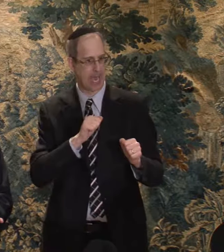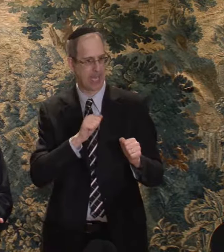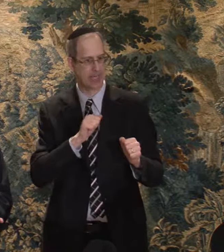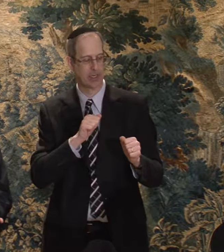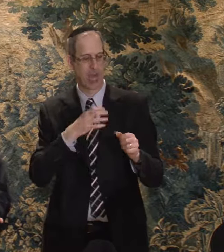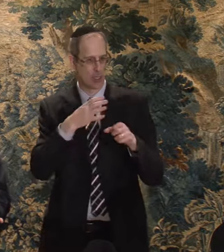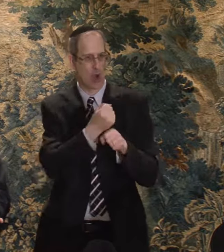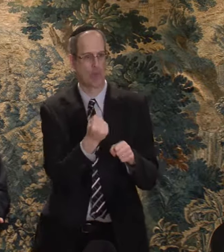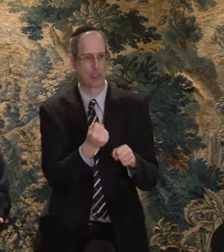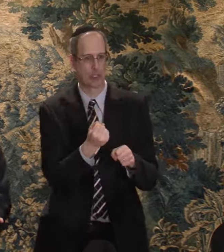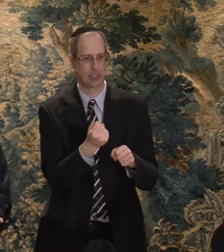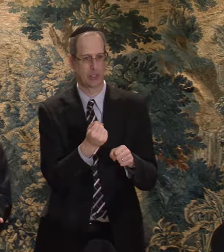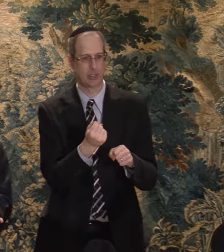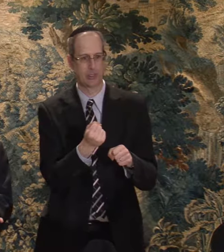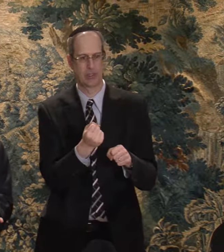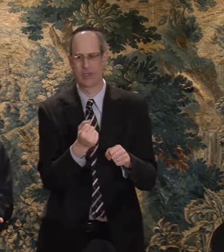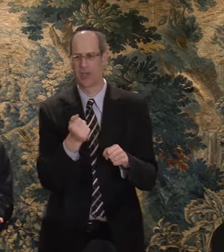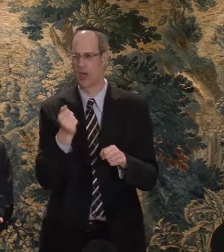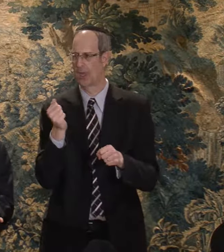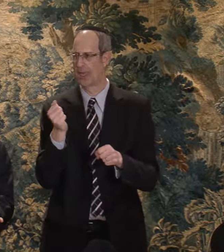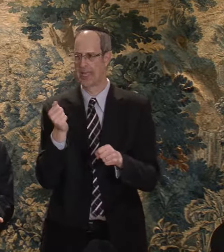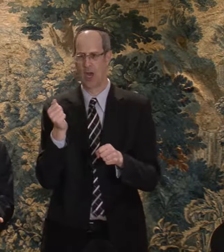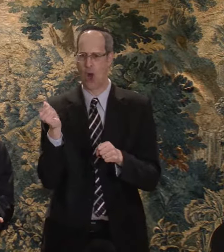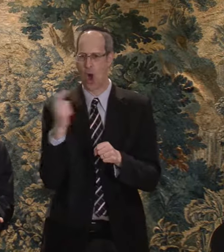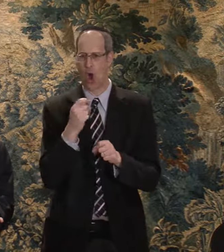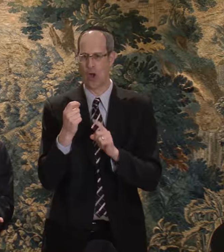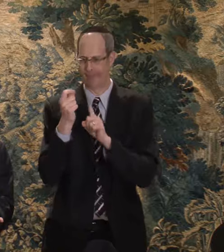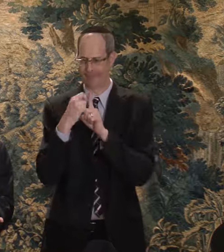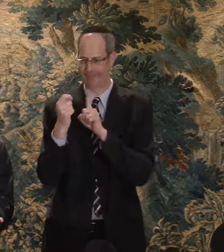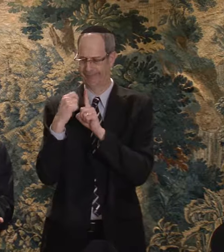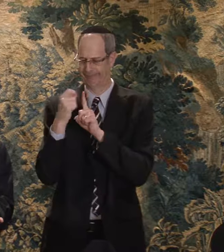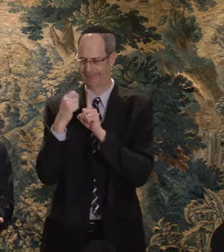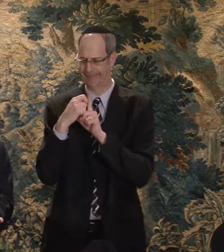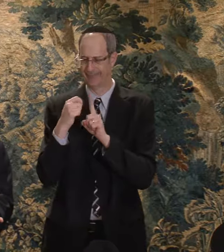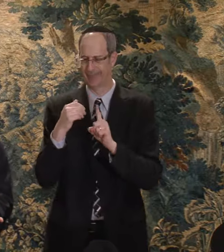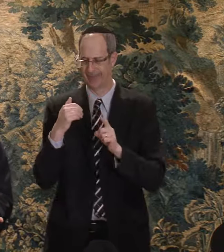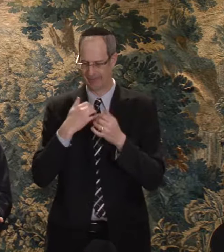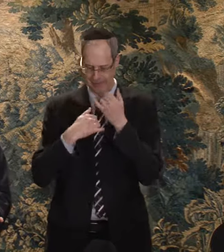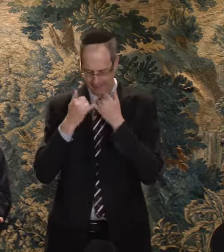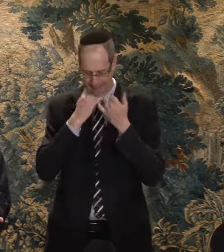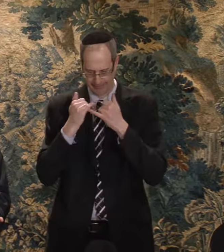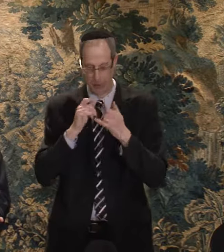of us is always criticizing ourselves about our faults but really if you want